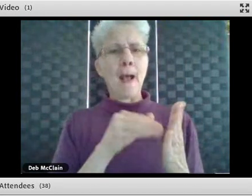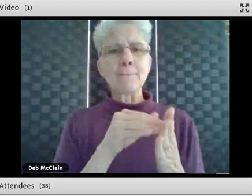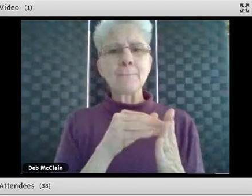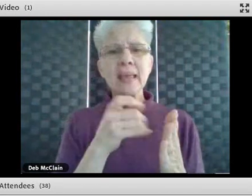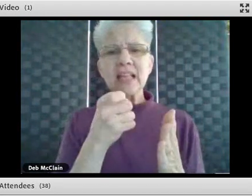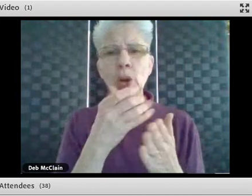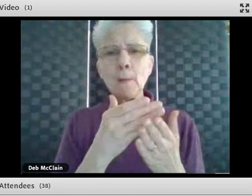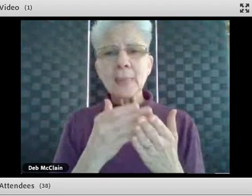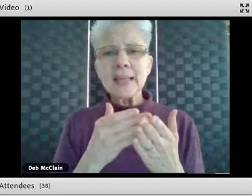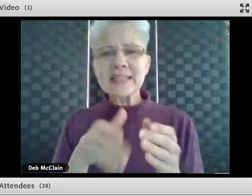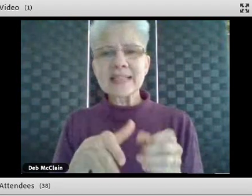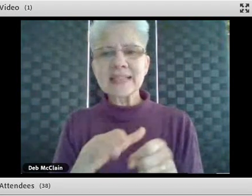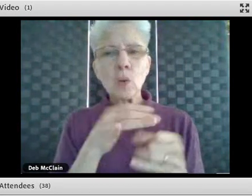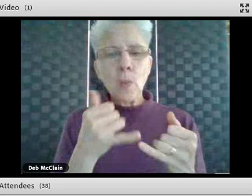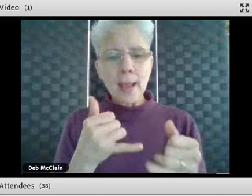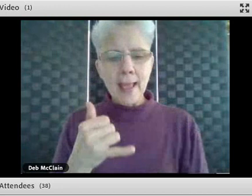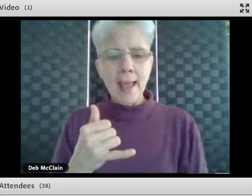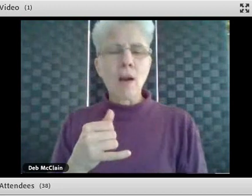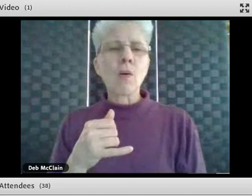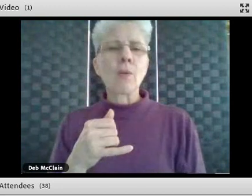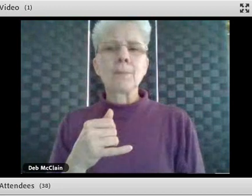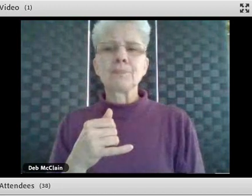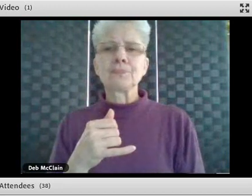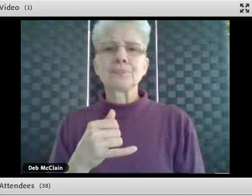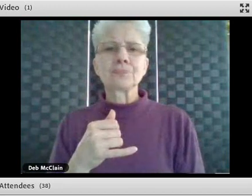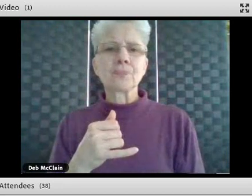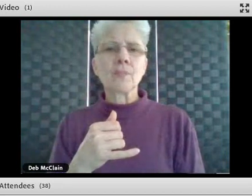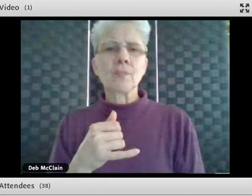that cover right now, for those of you guys who are familiar